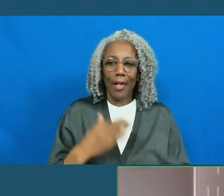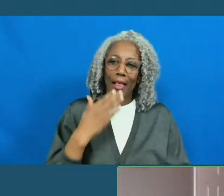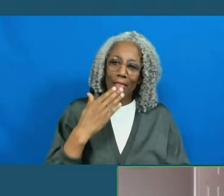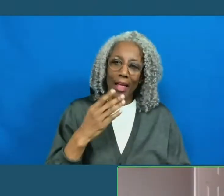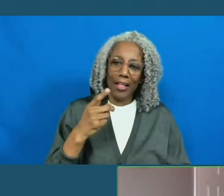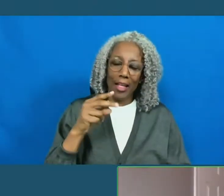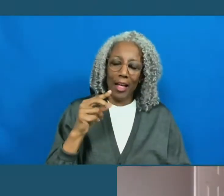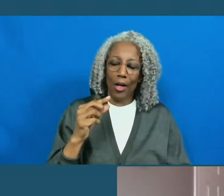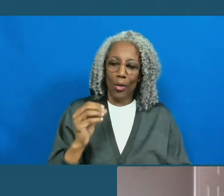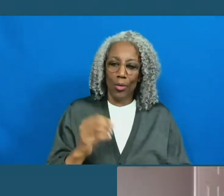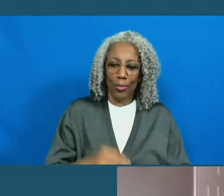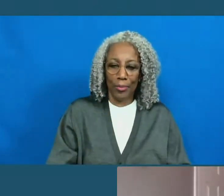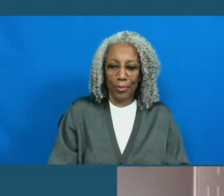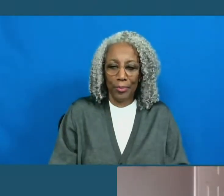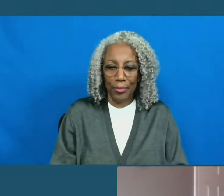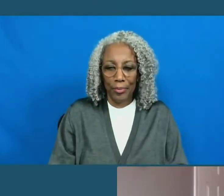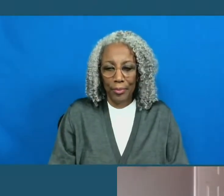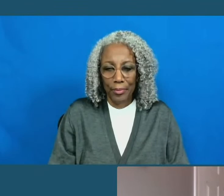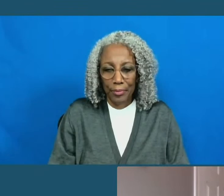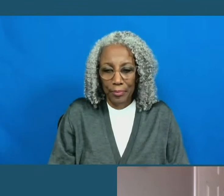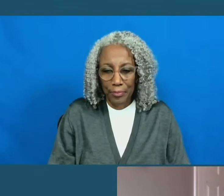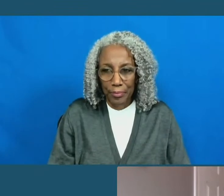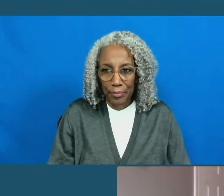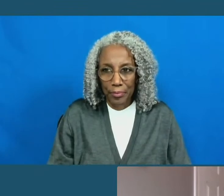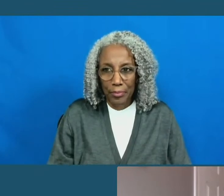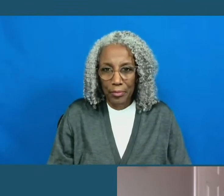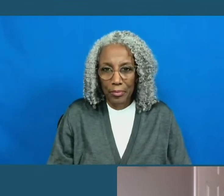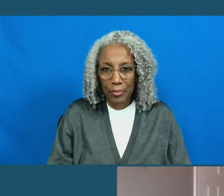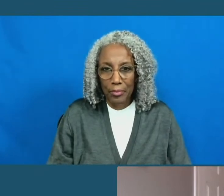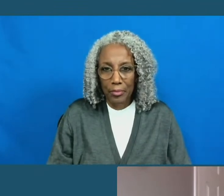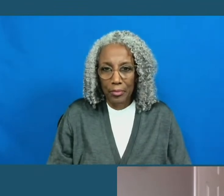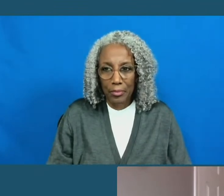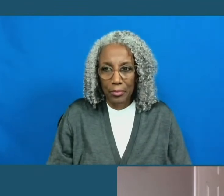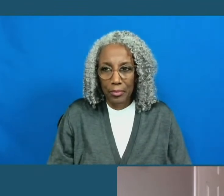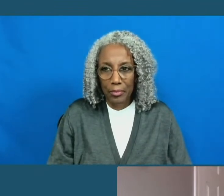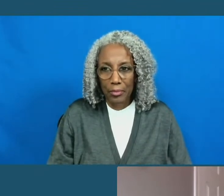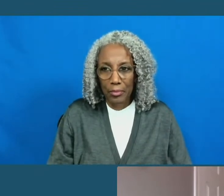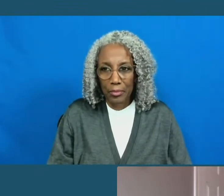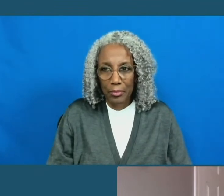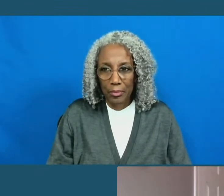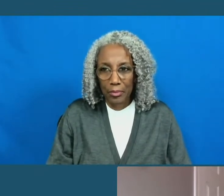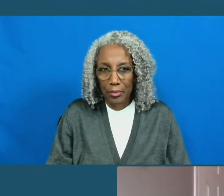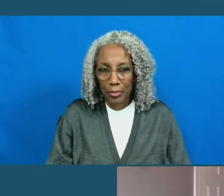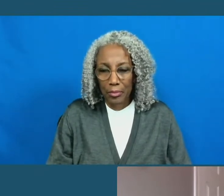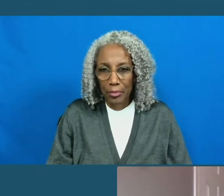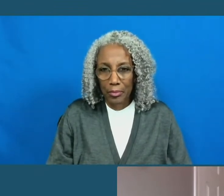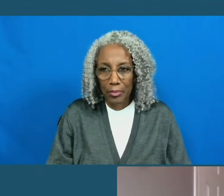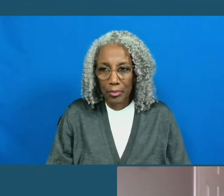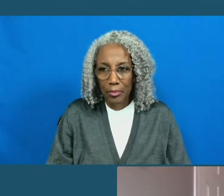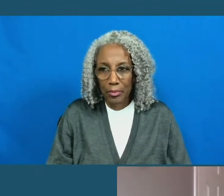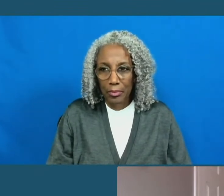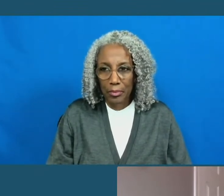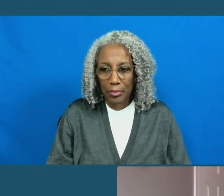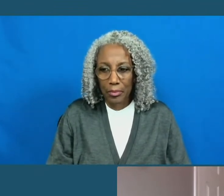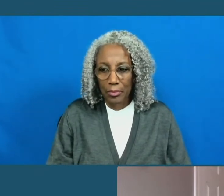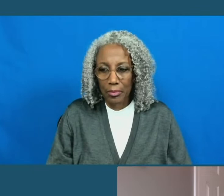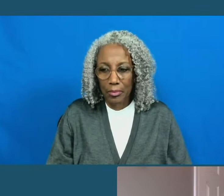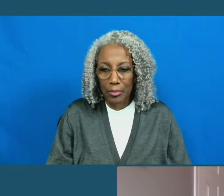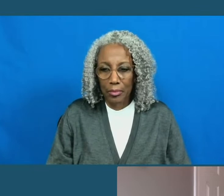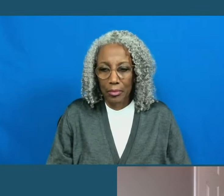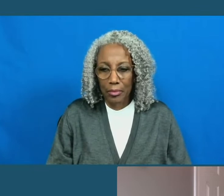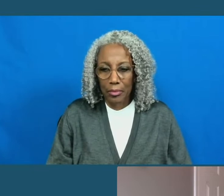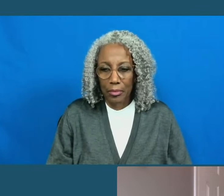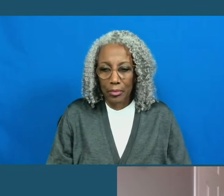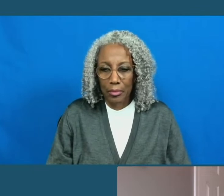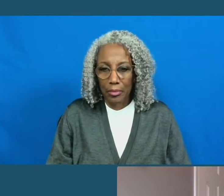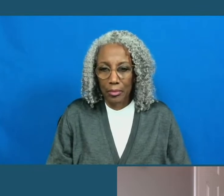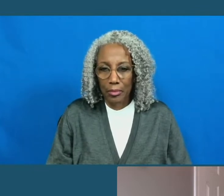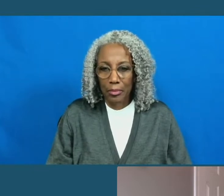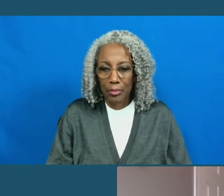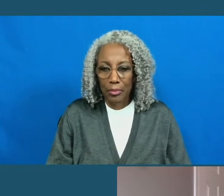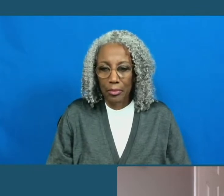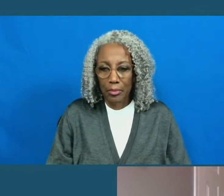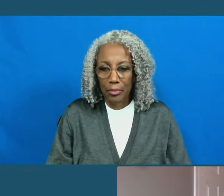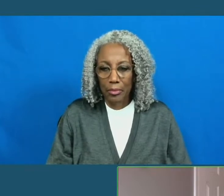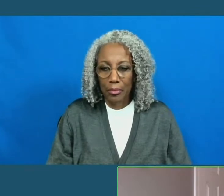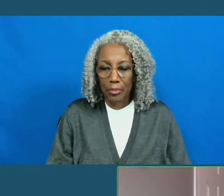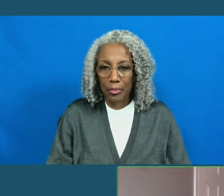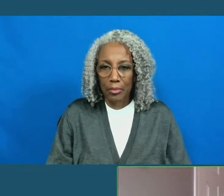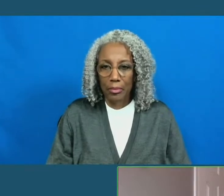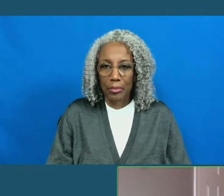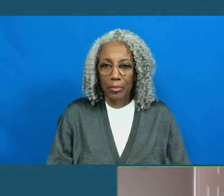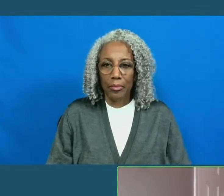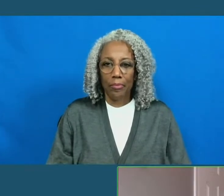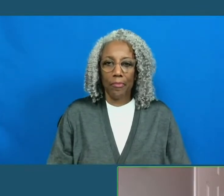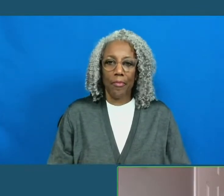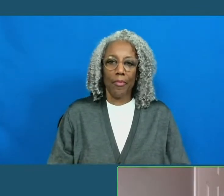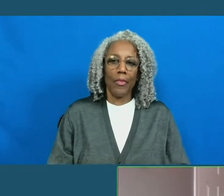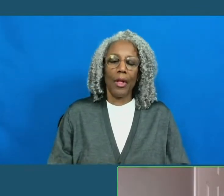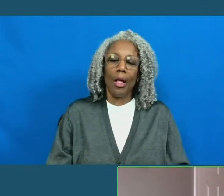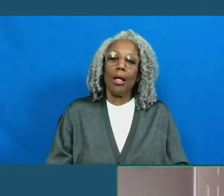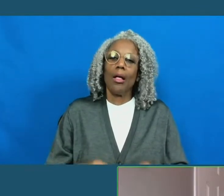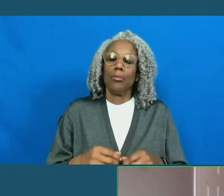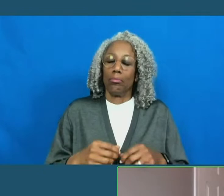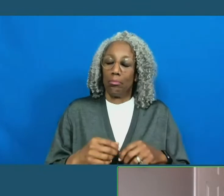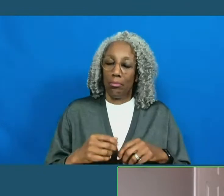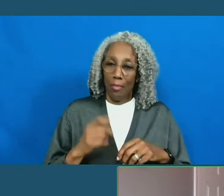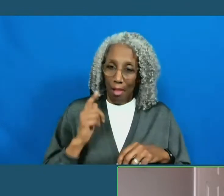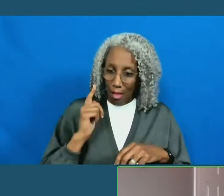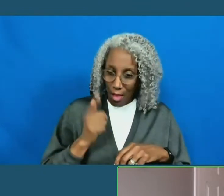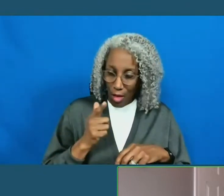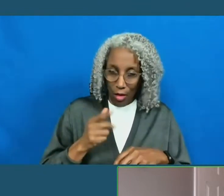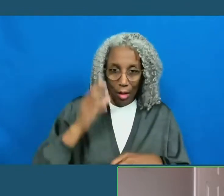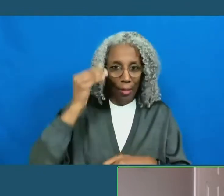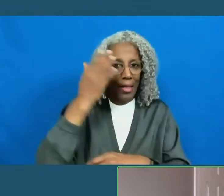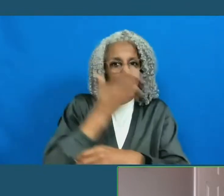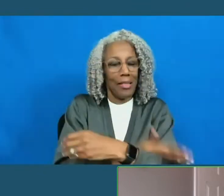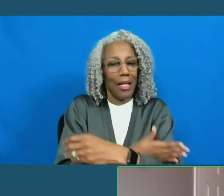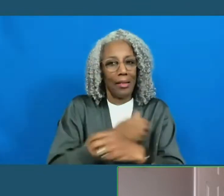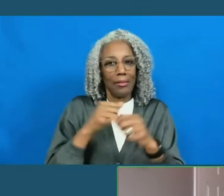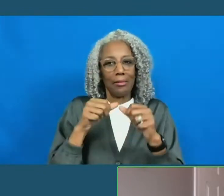Sorry. Thank you, Dave. But I